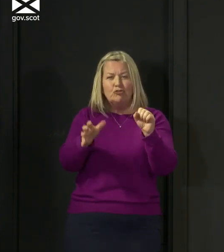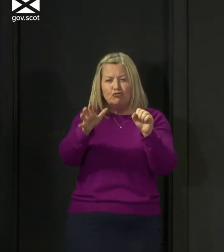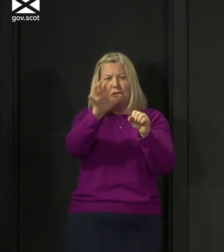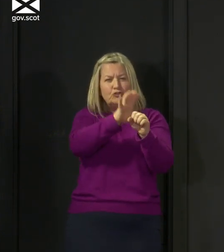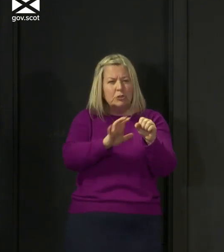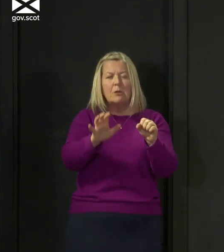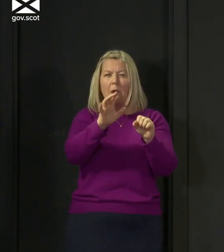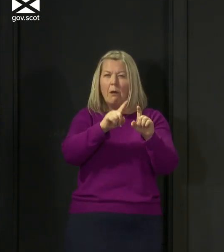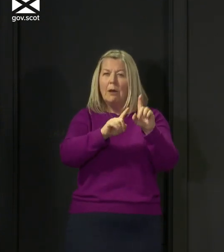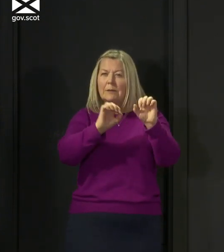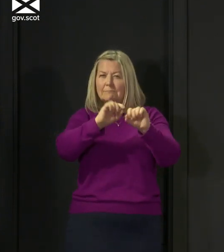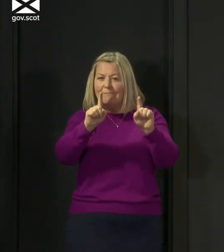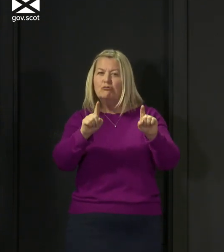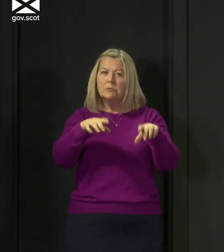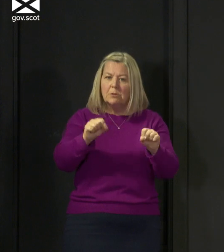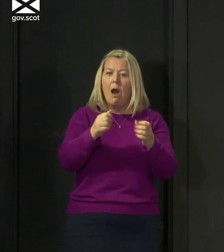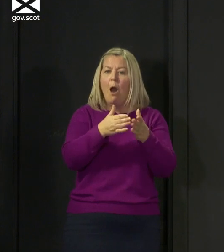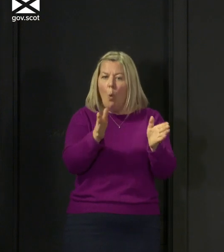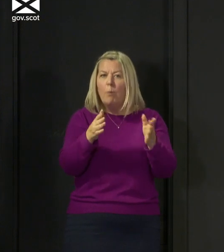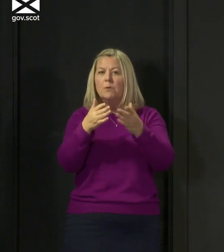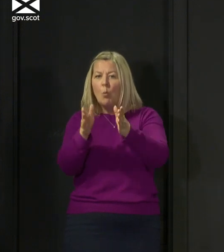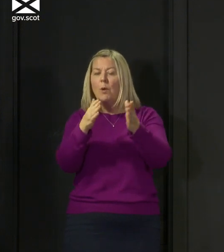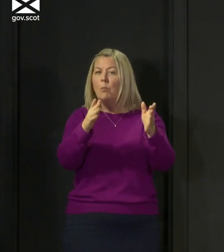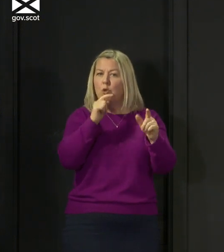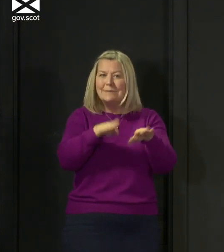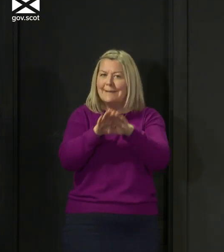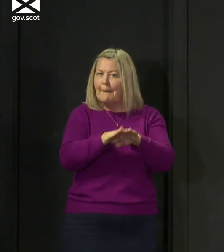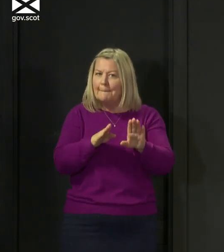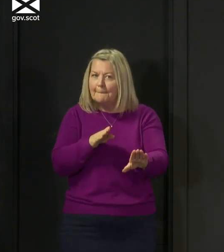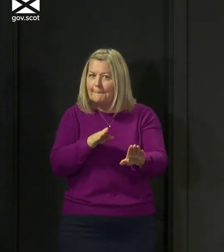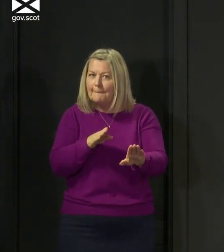it's really important that we recognise that. If these differences were being done for political